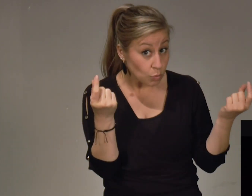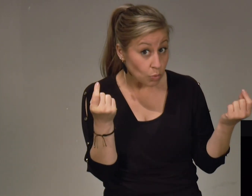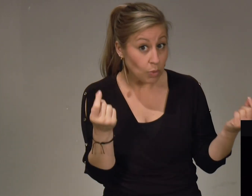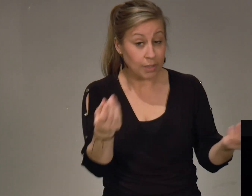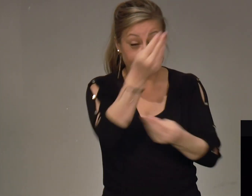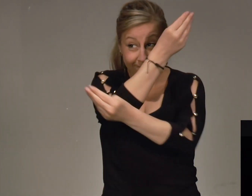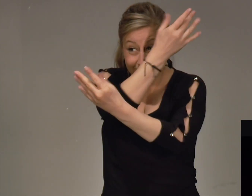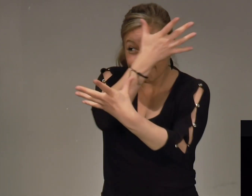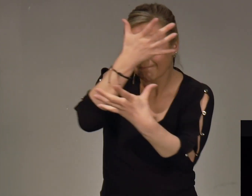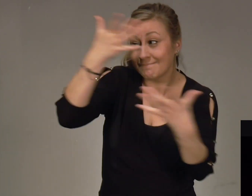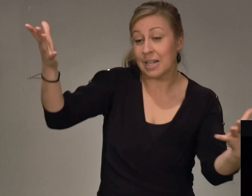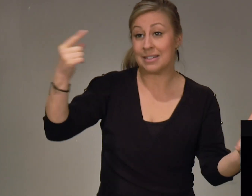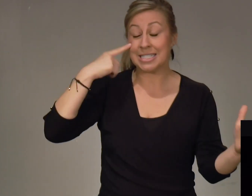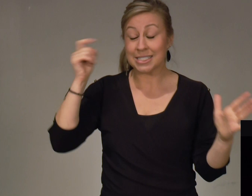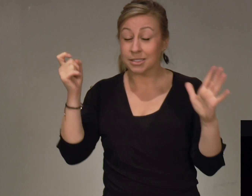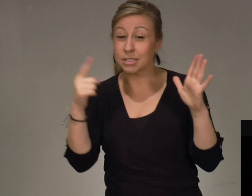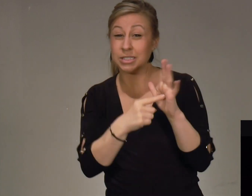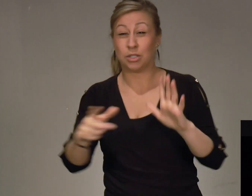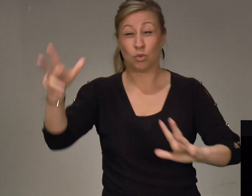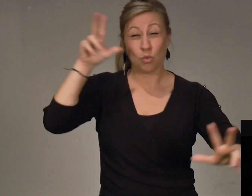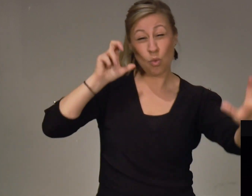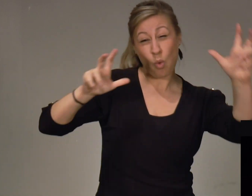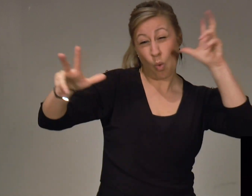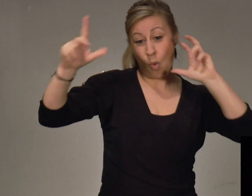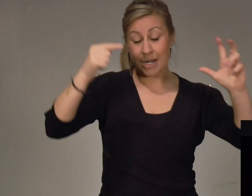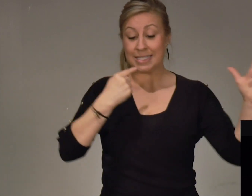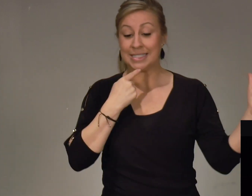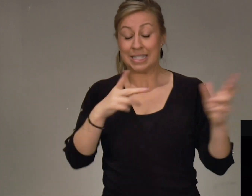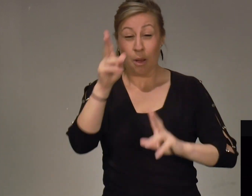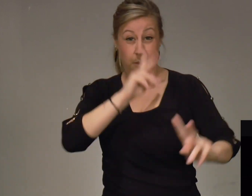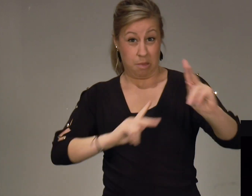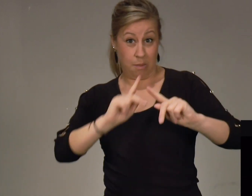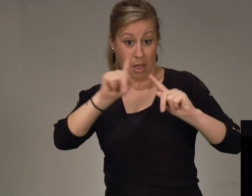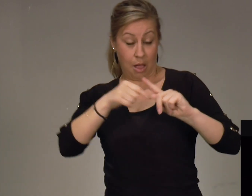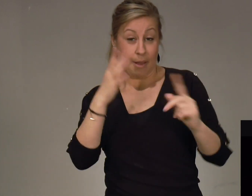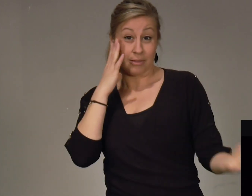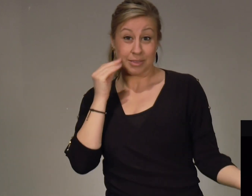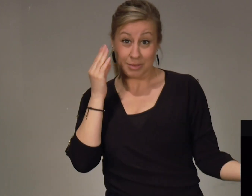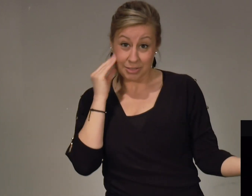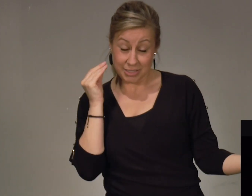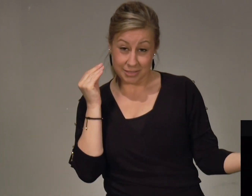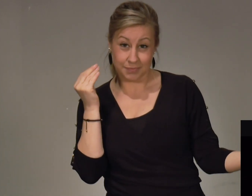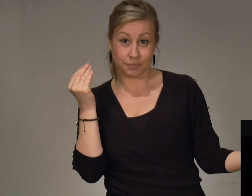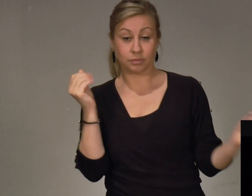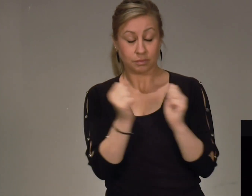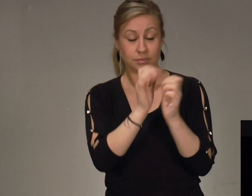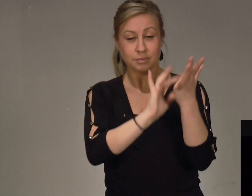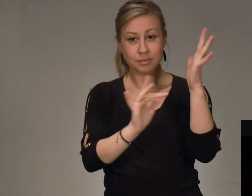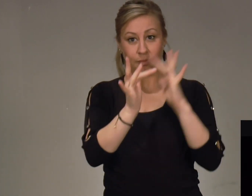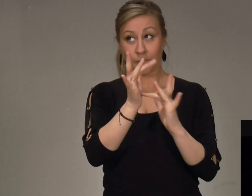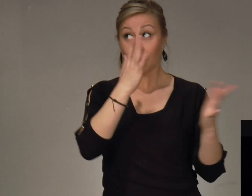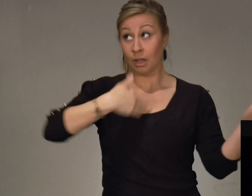they experienced. God has left us here to do the same. We are here because God